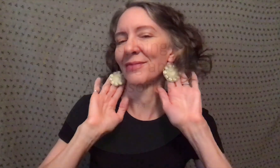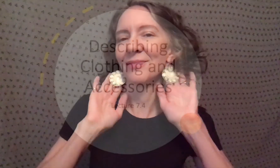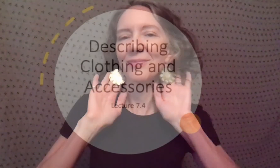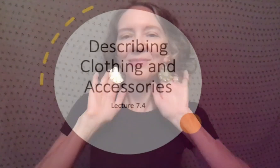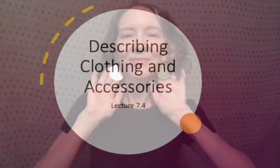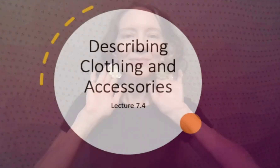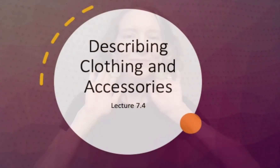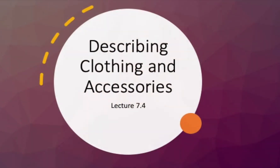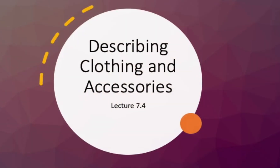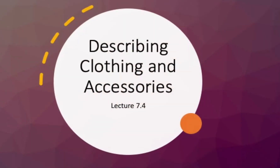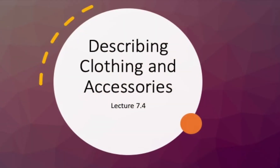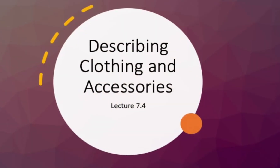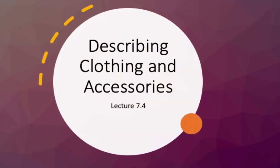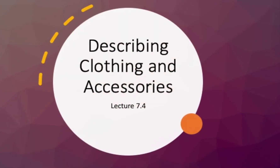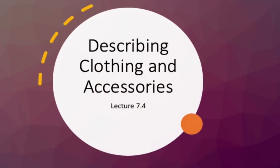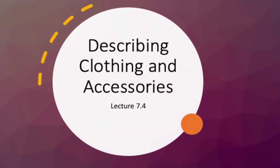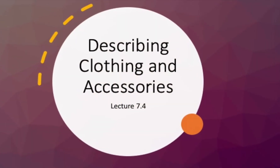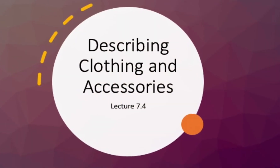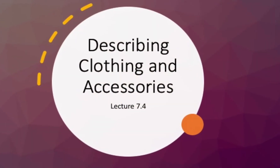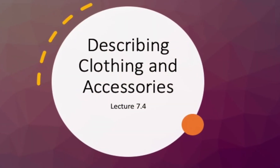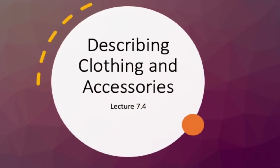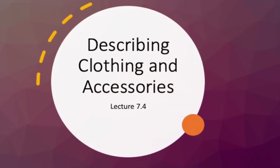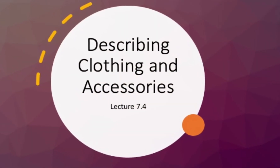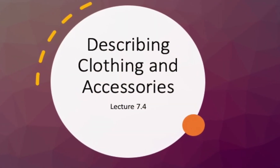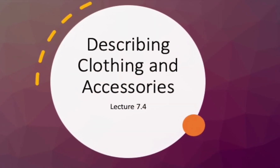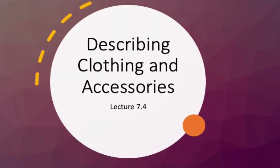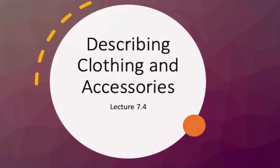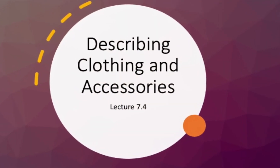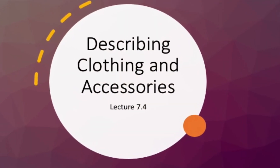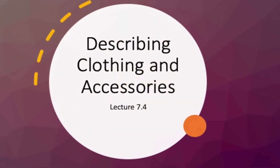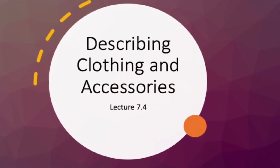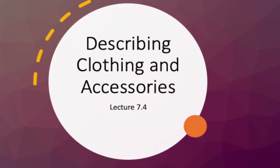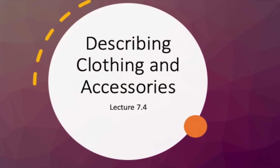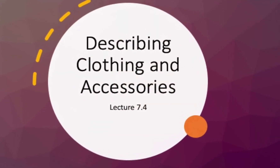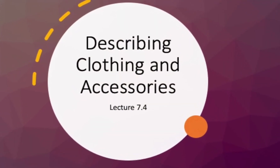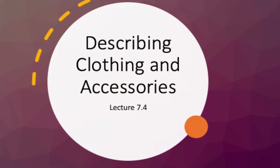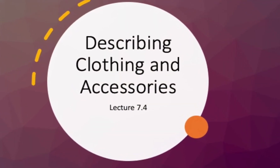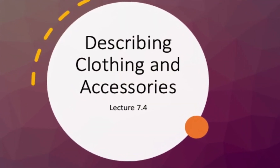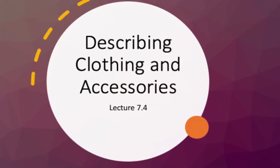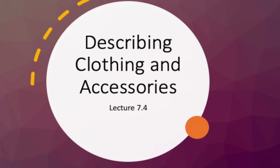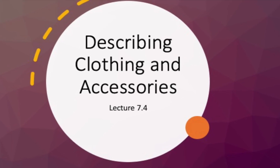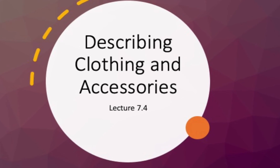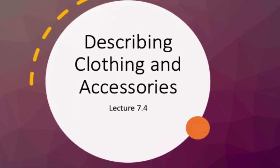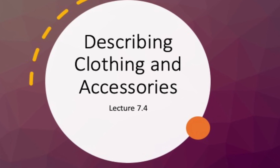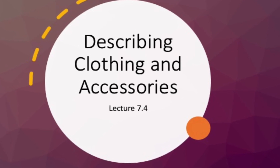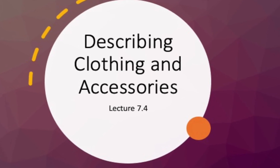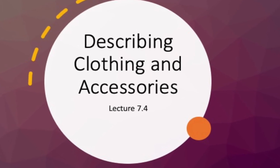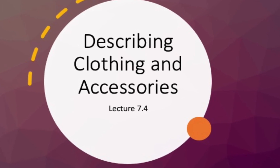This concludes lecture 7.4 make sure to practice describing your